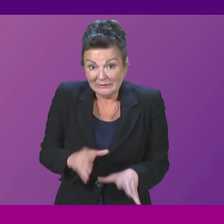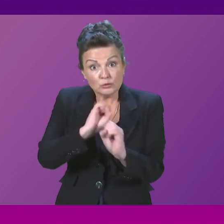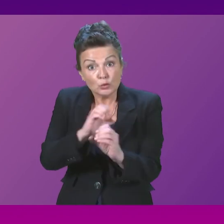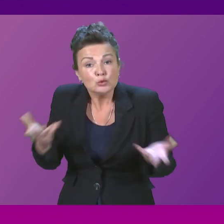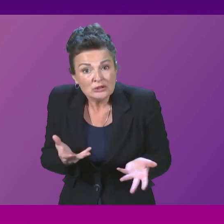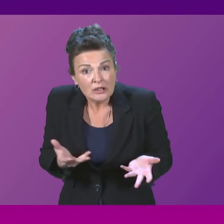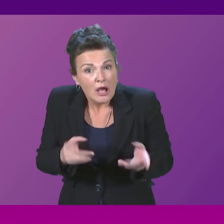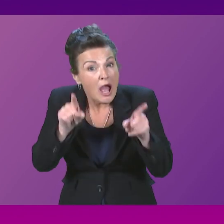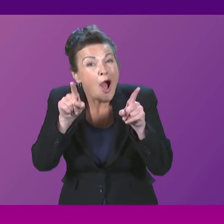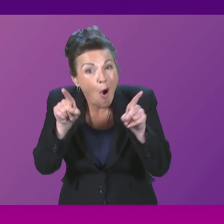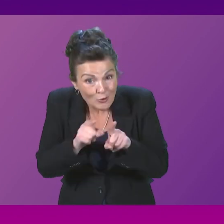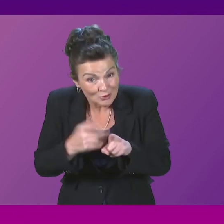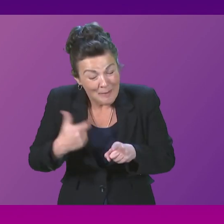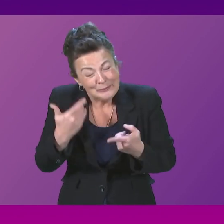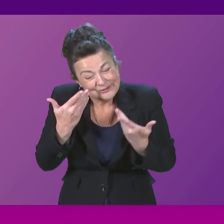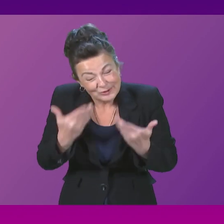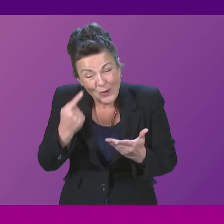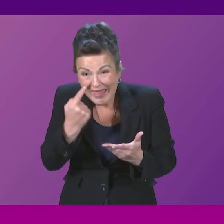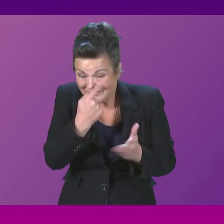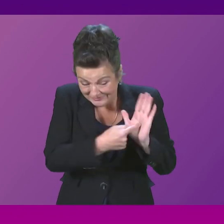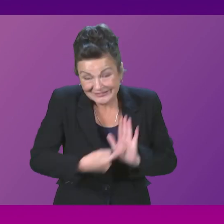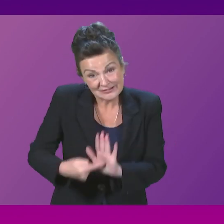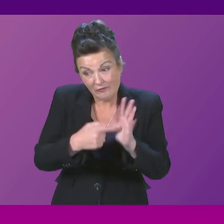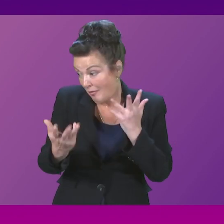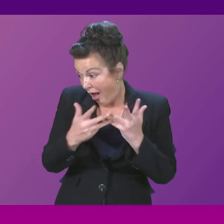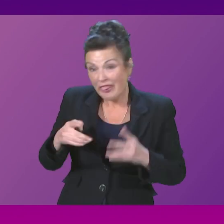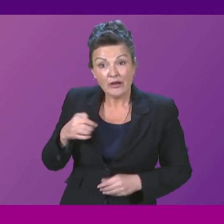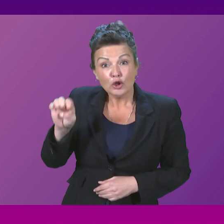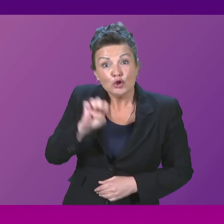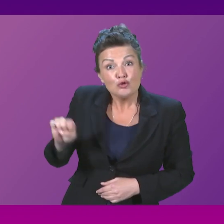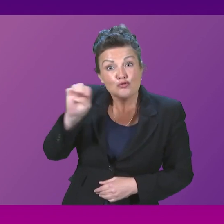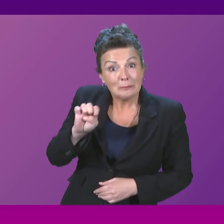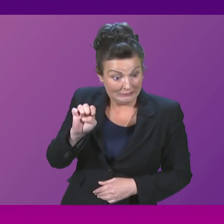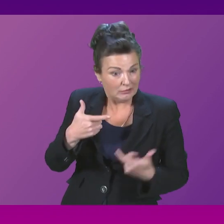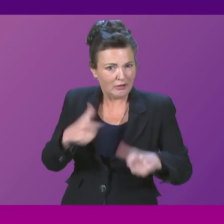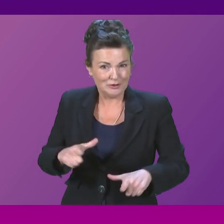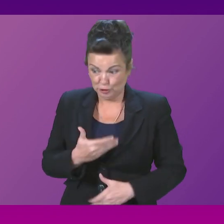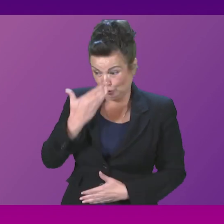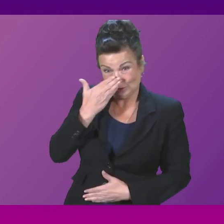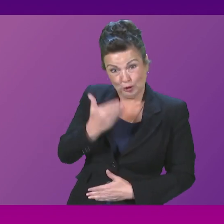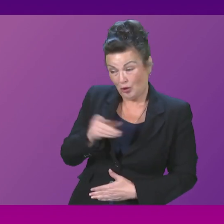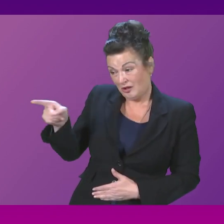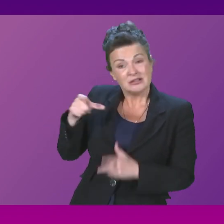and the hard evidence from other EU member states, disprove the point that Douglas Ross